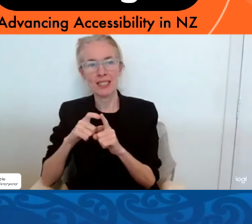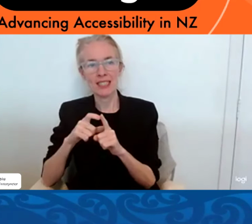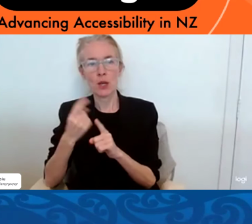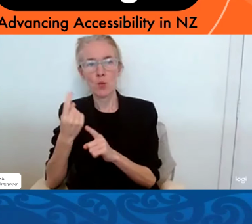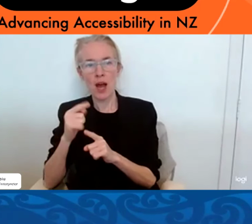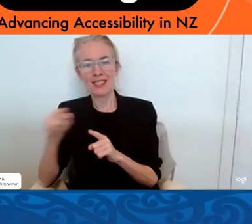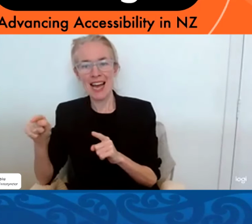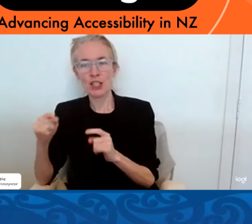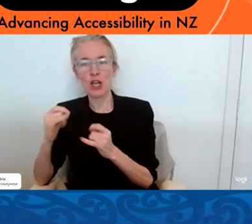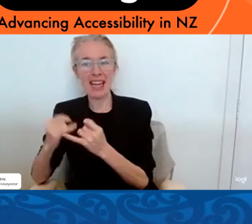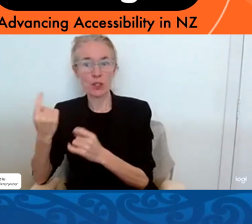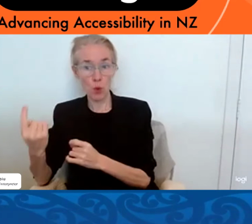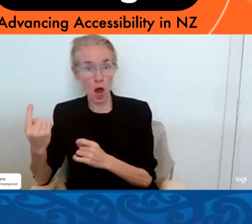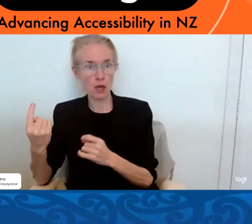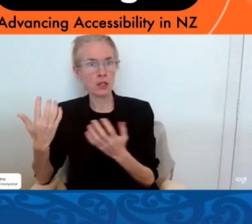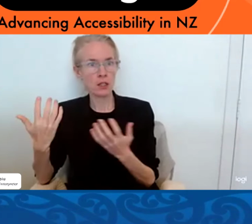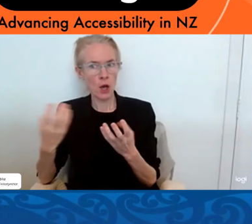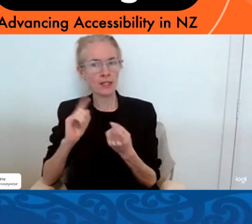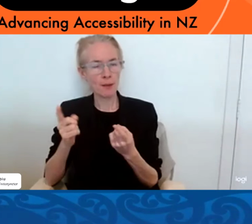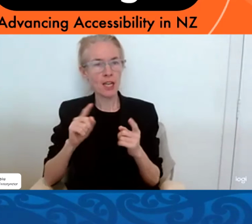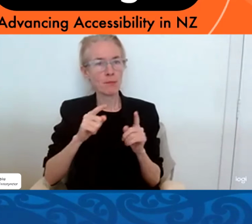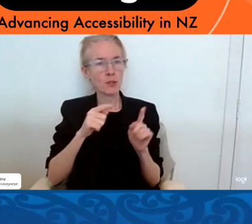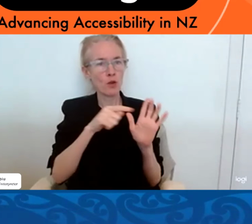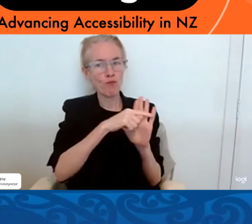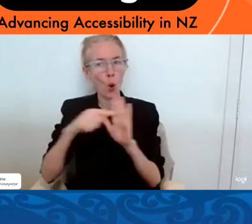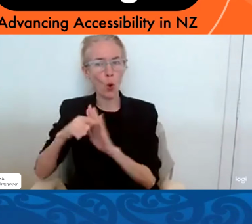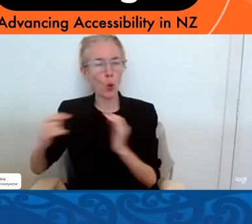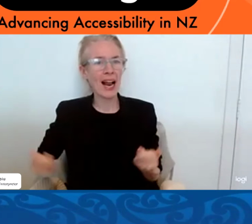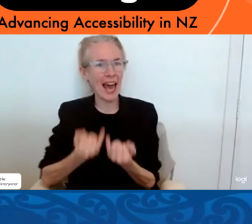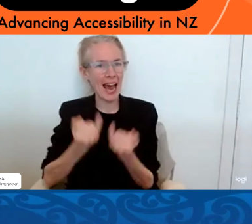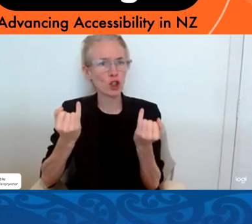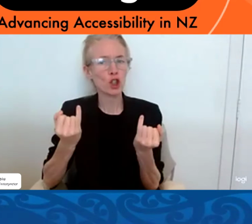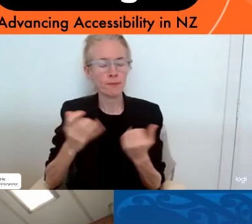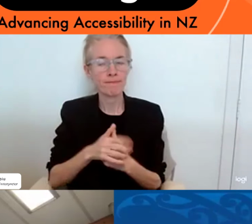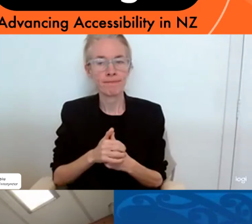So that's interesting. What's also interesting is we've got brand